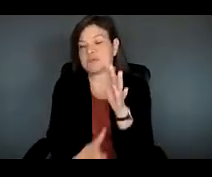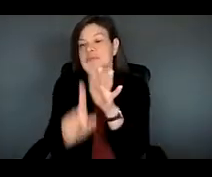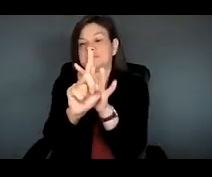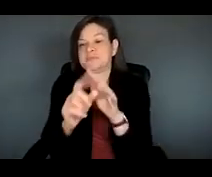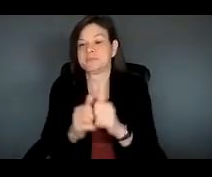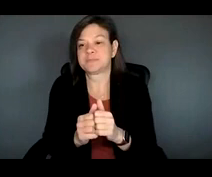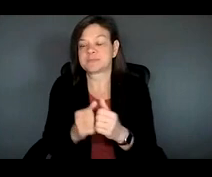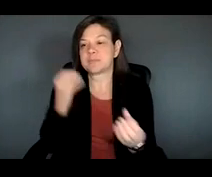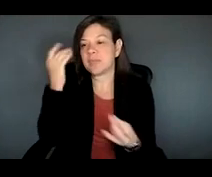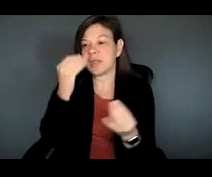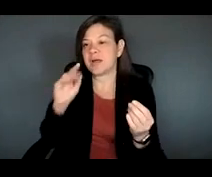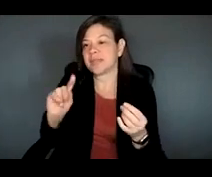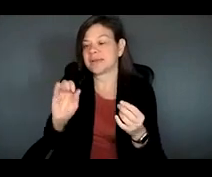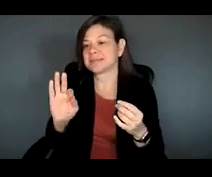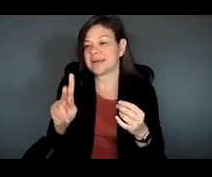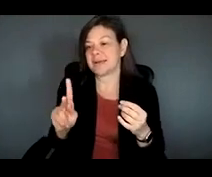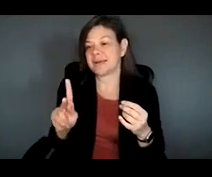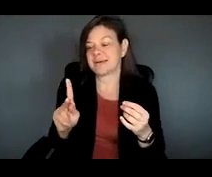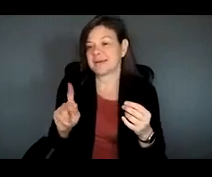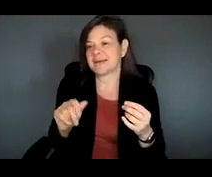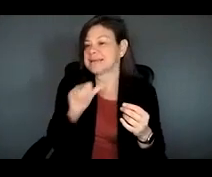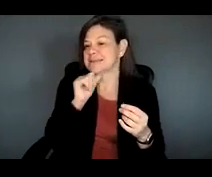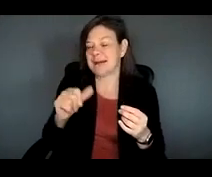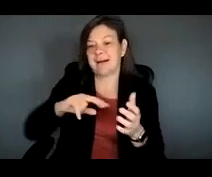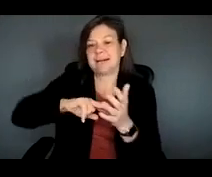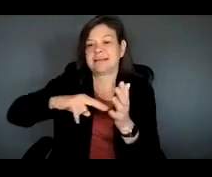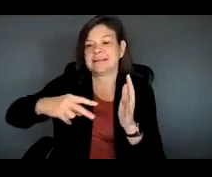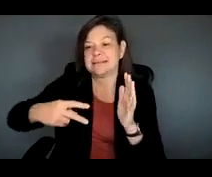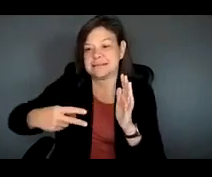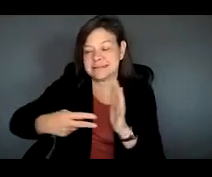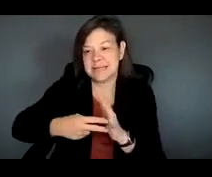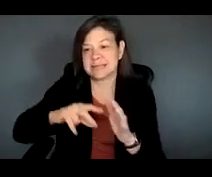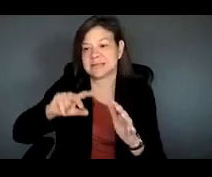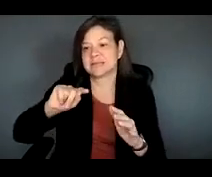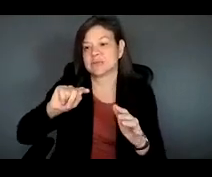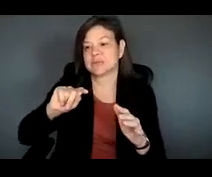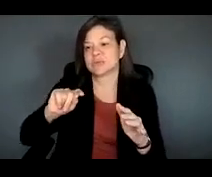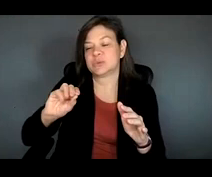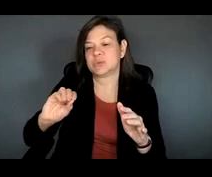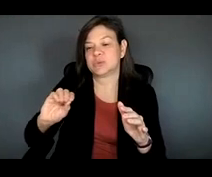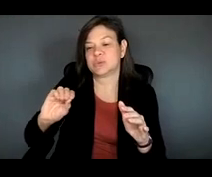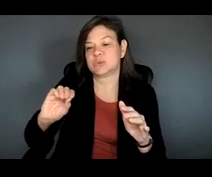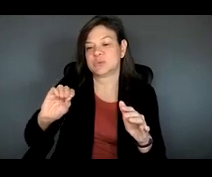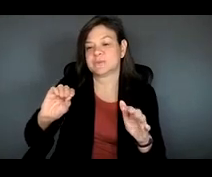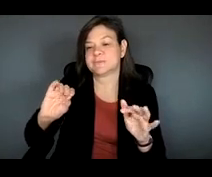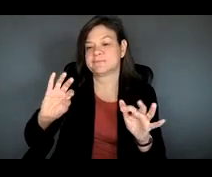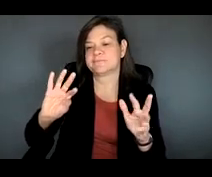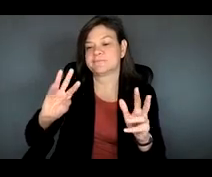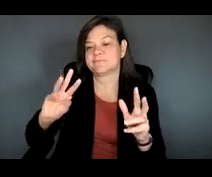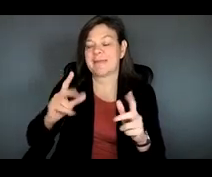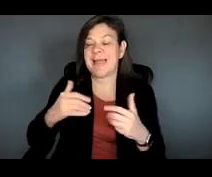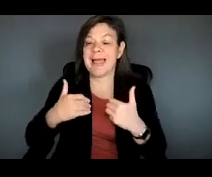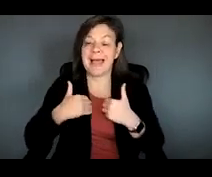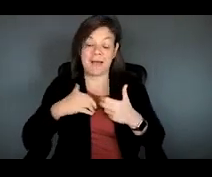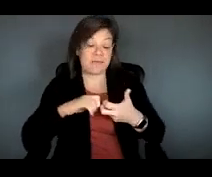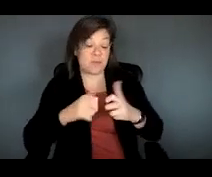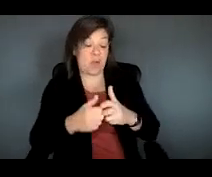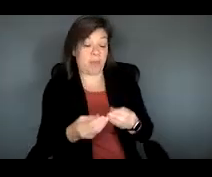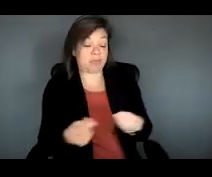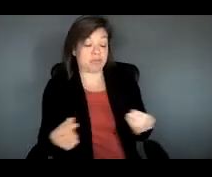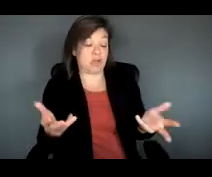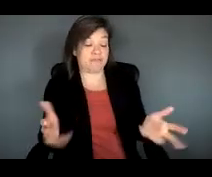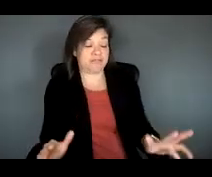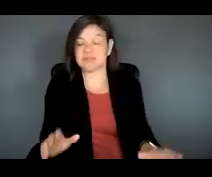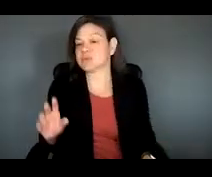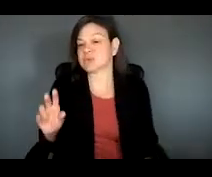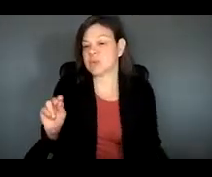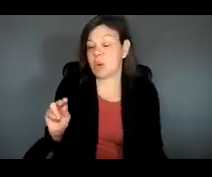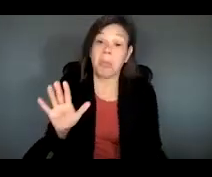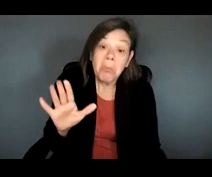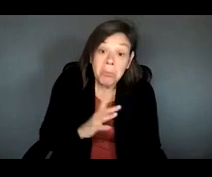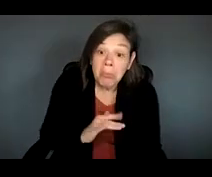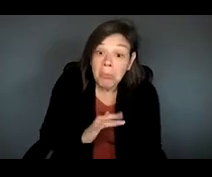A Think Tank is not intended to have a problem solved at the end. Although that would be really cool.